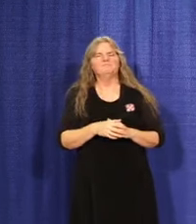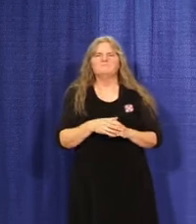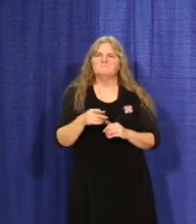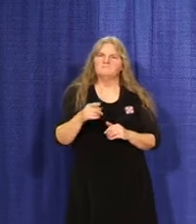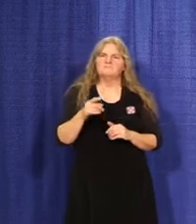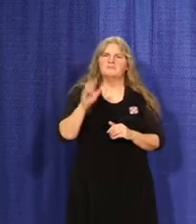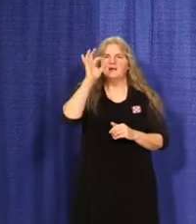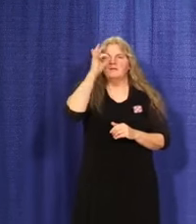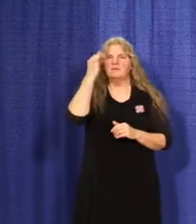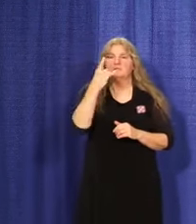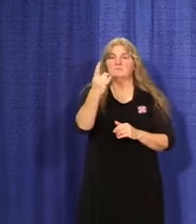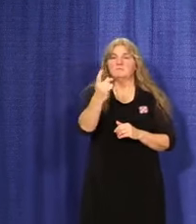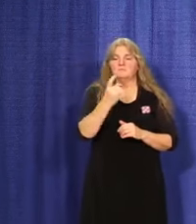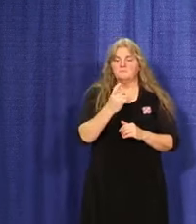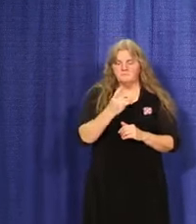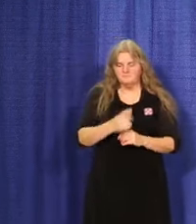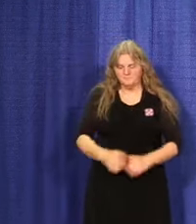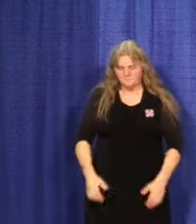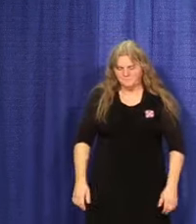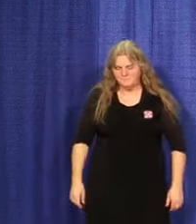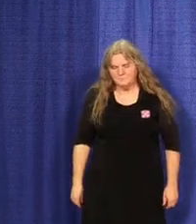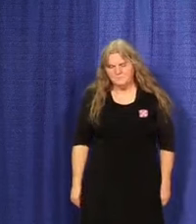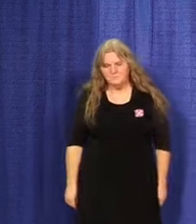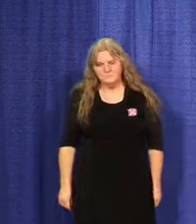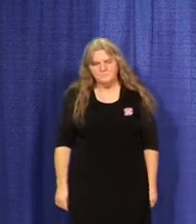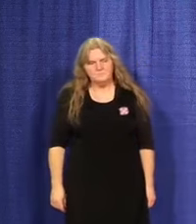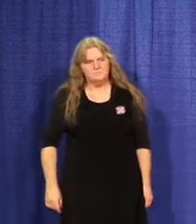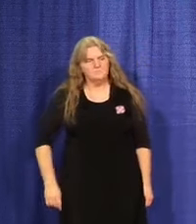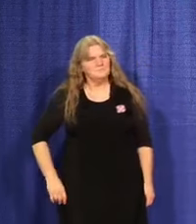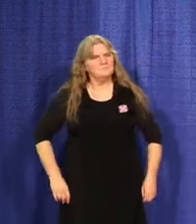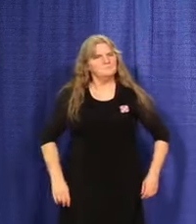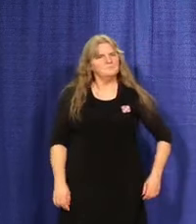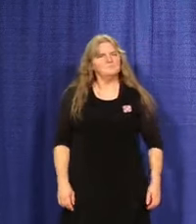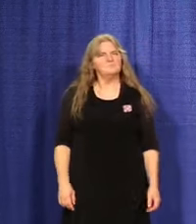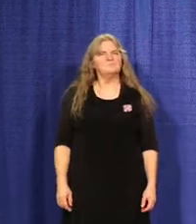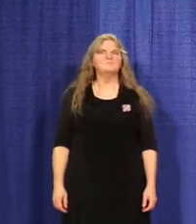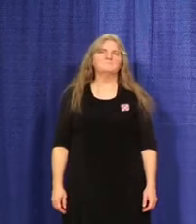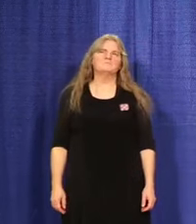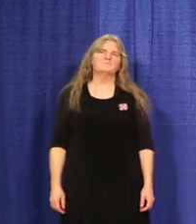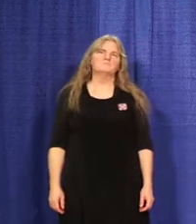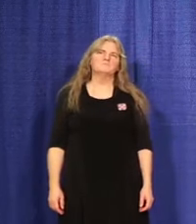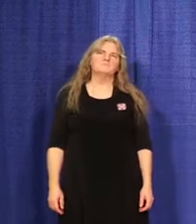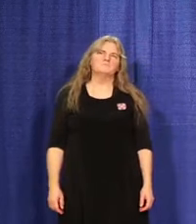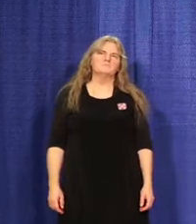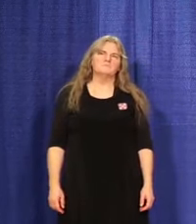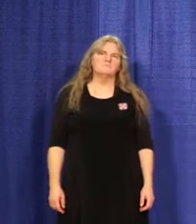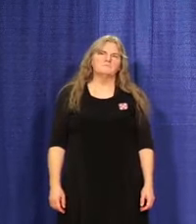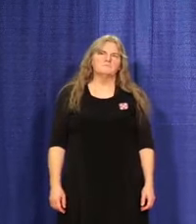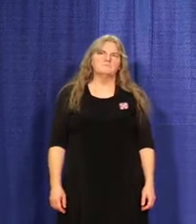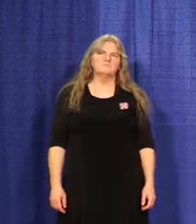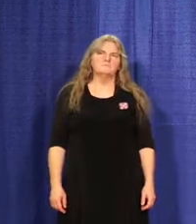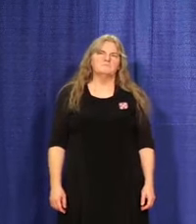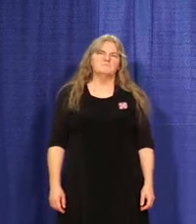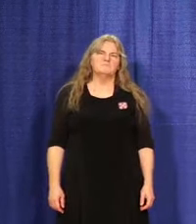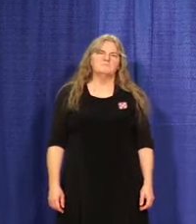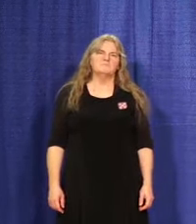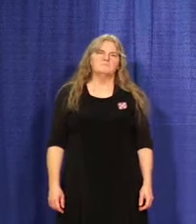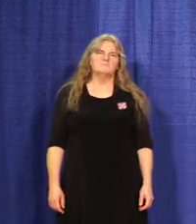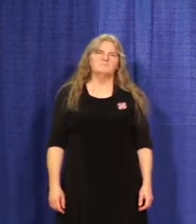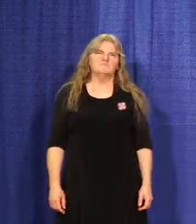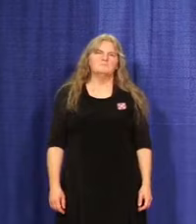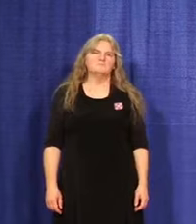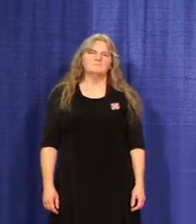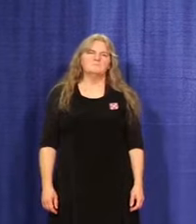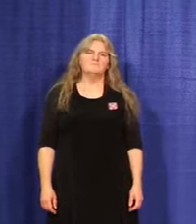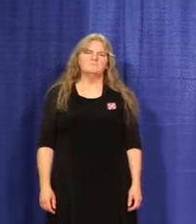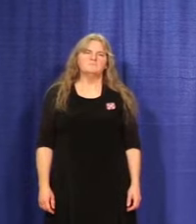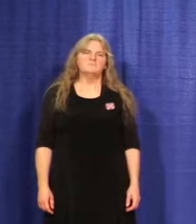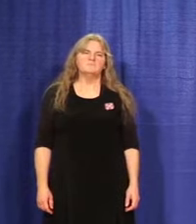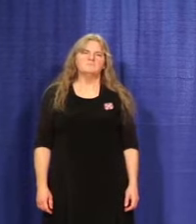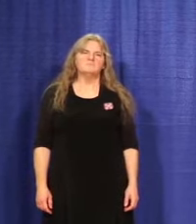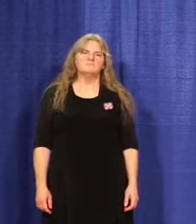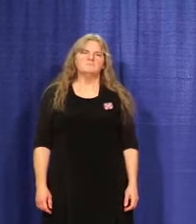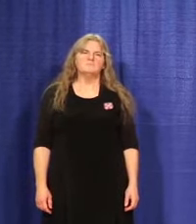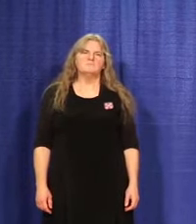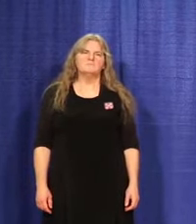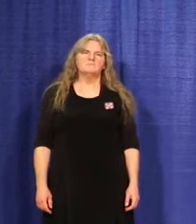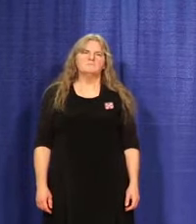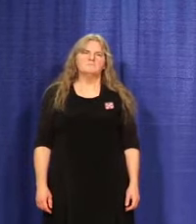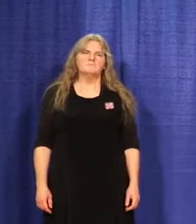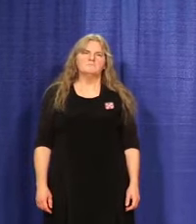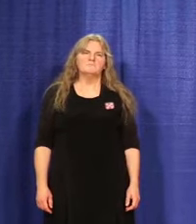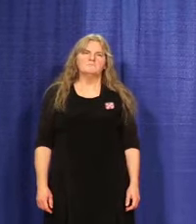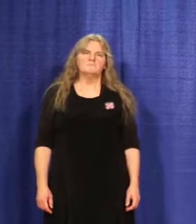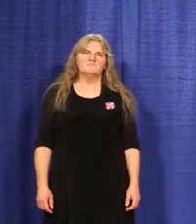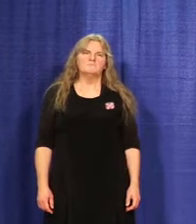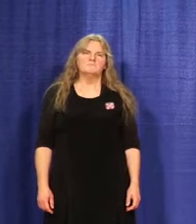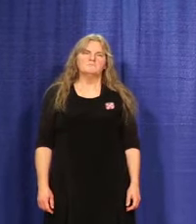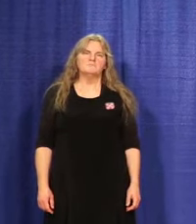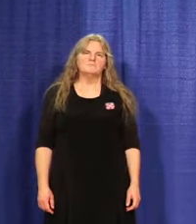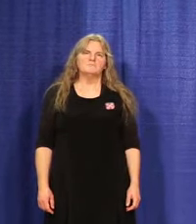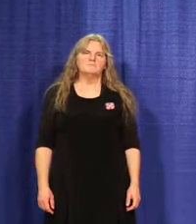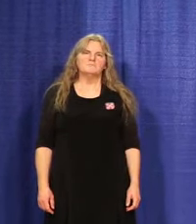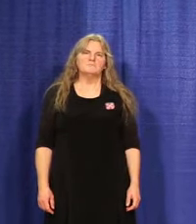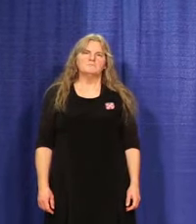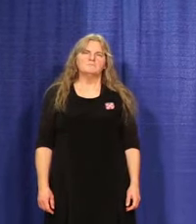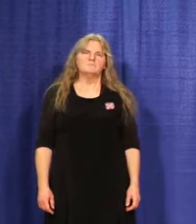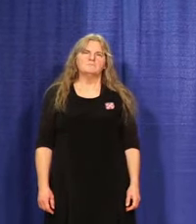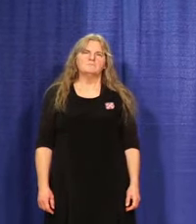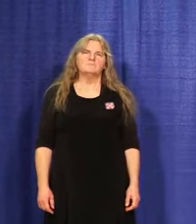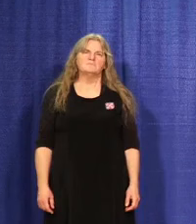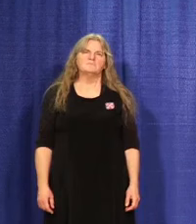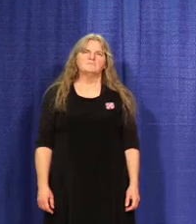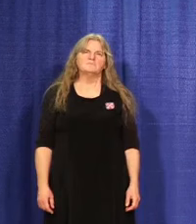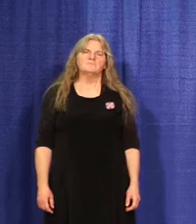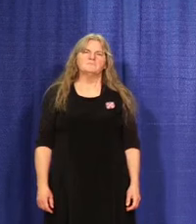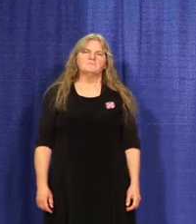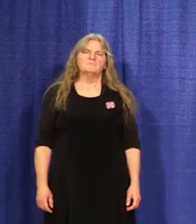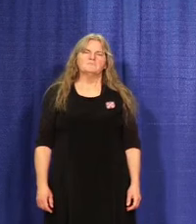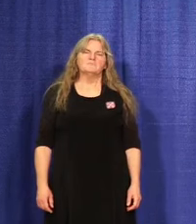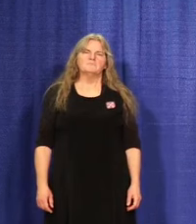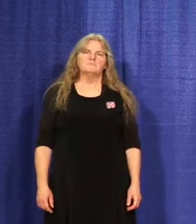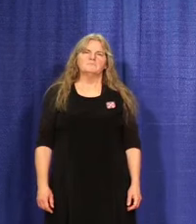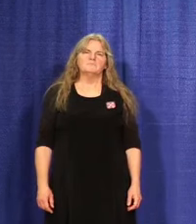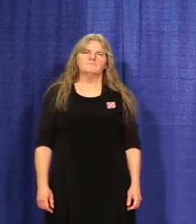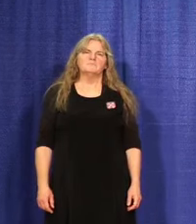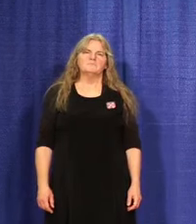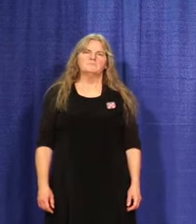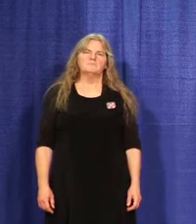[ Speaking French ]